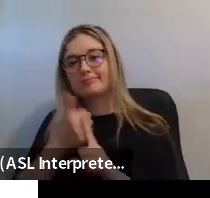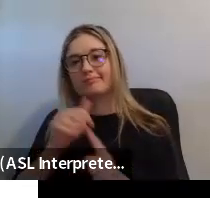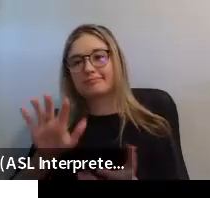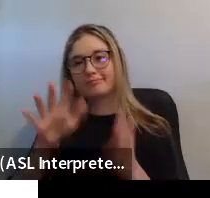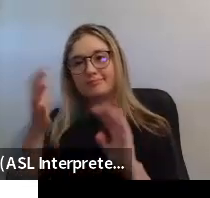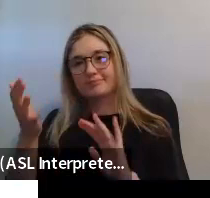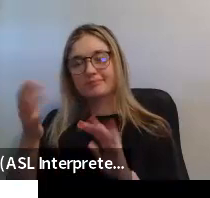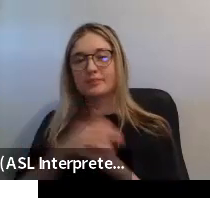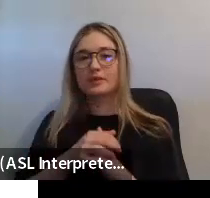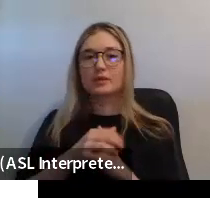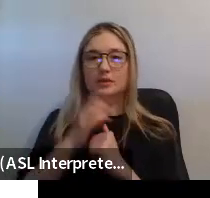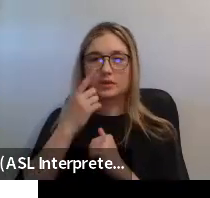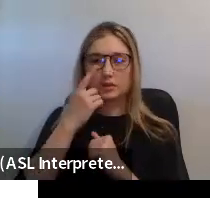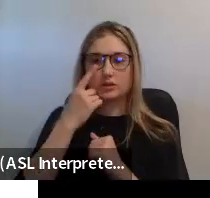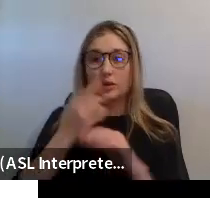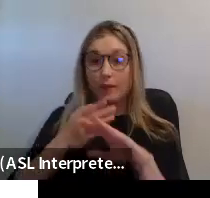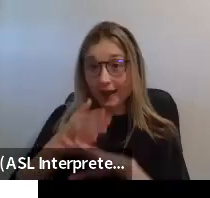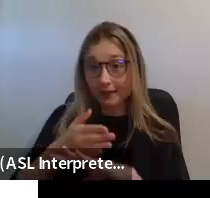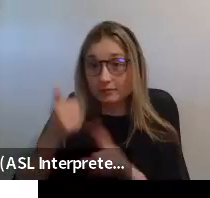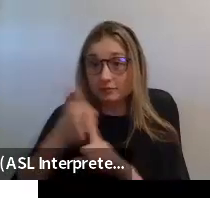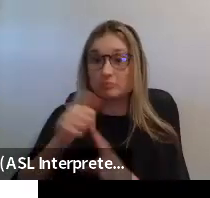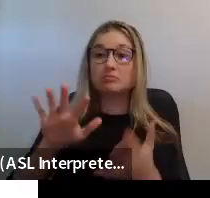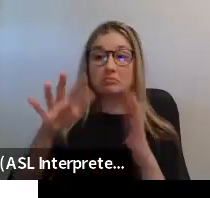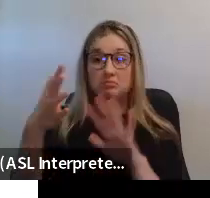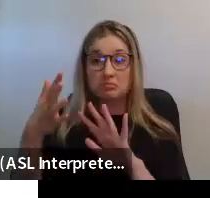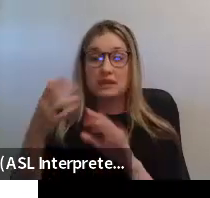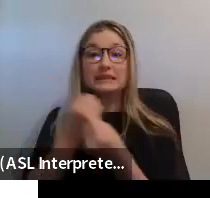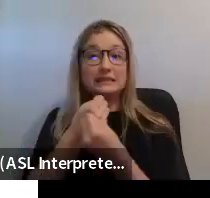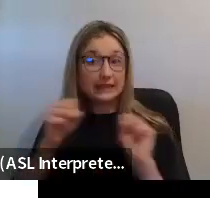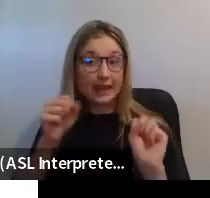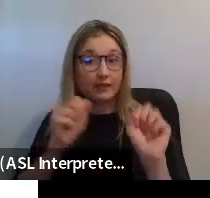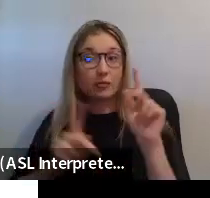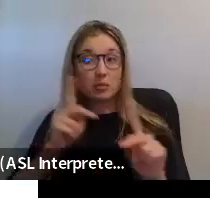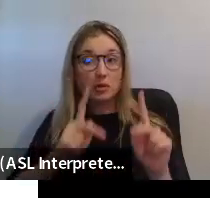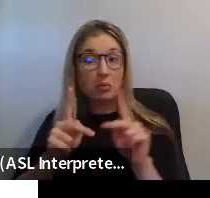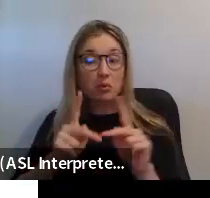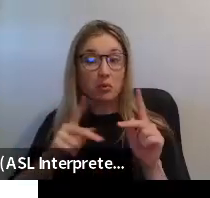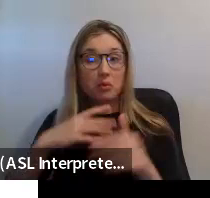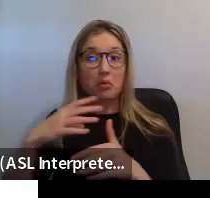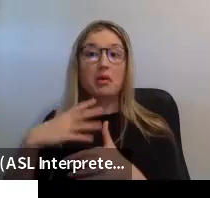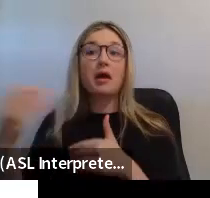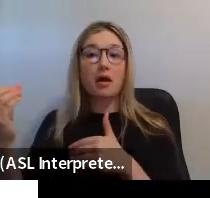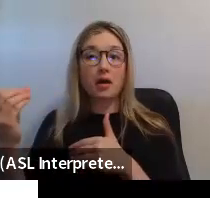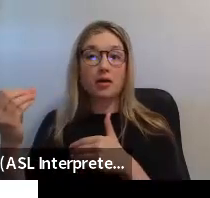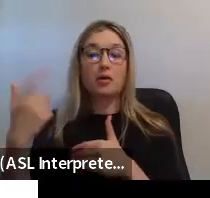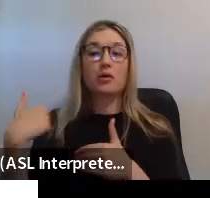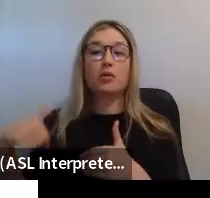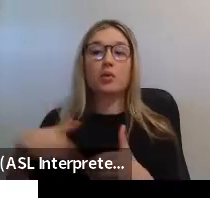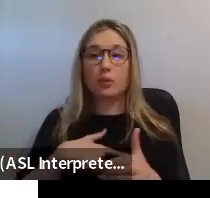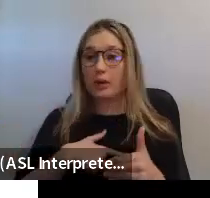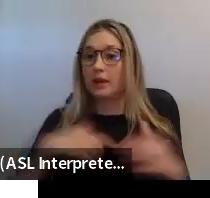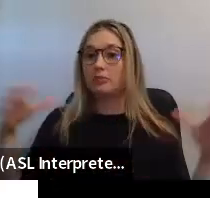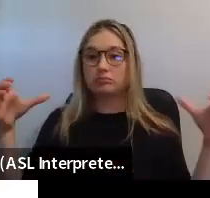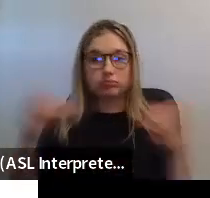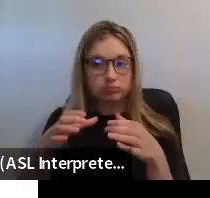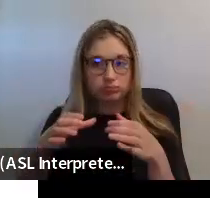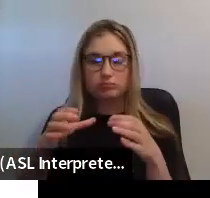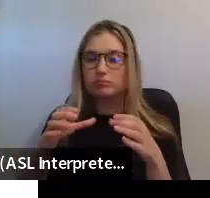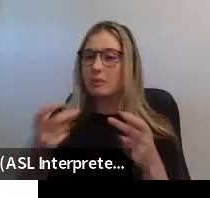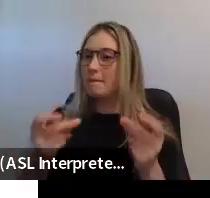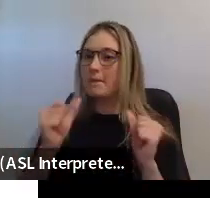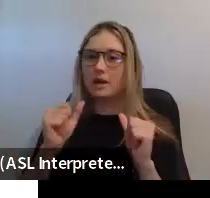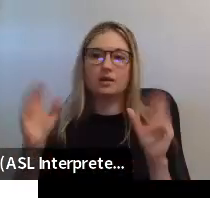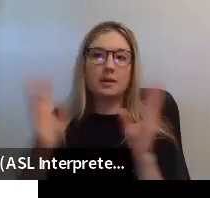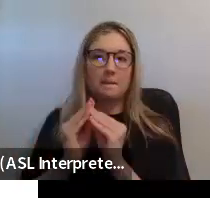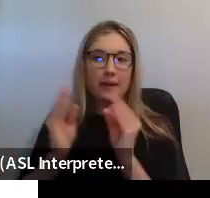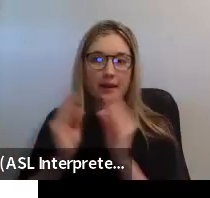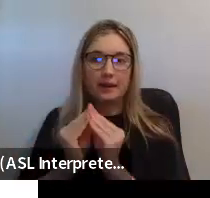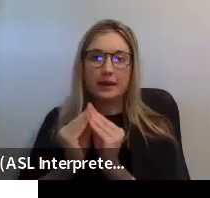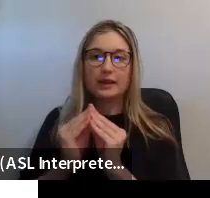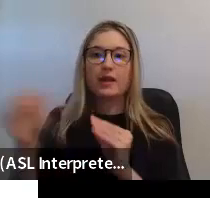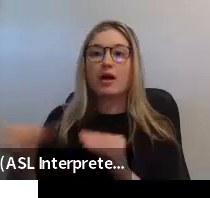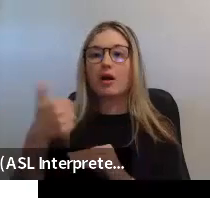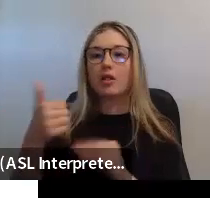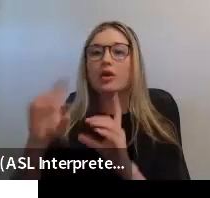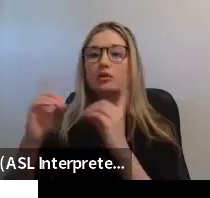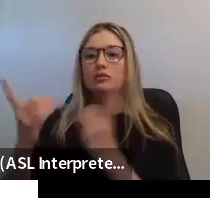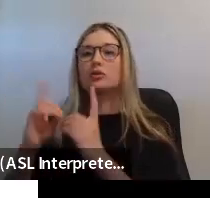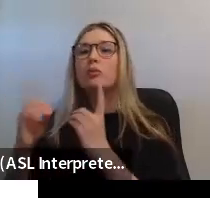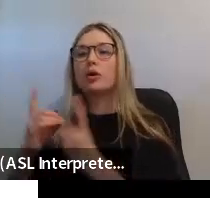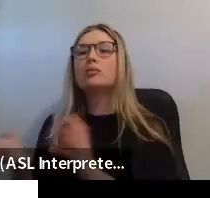So, that being said, no, we have to say that when it does settle, and it's safer folks to go out, we in that immediately convinced.